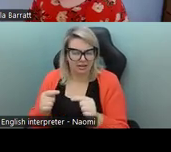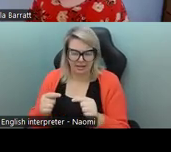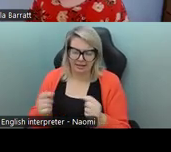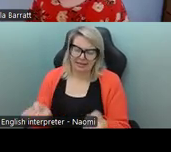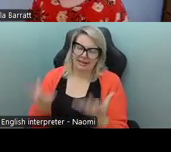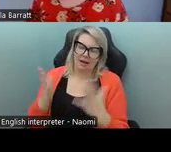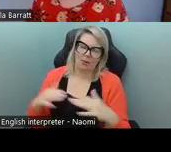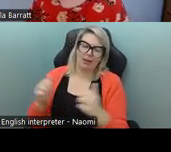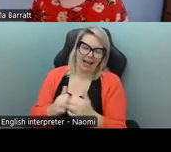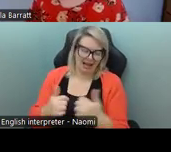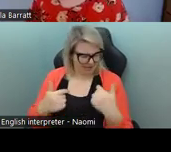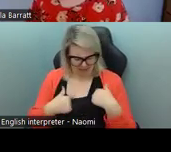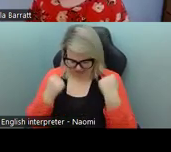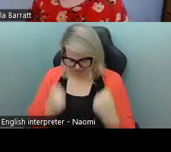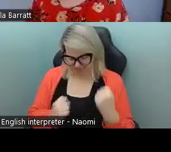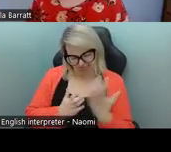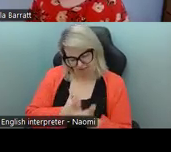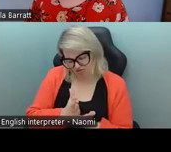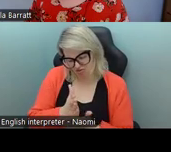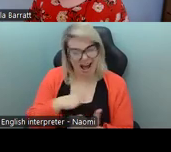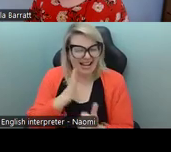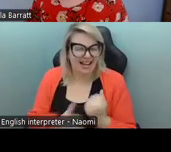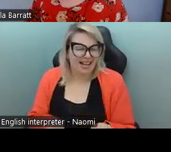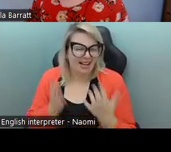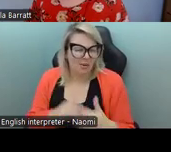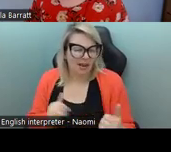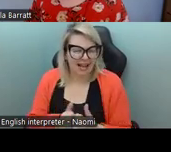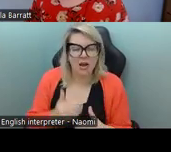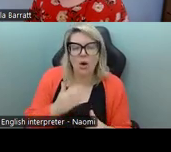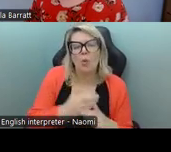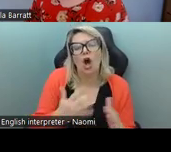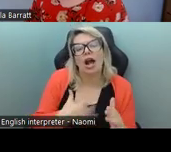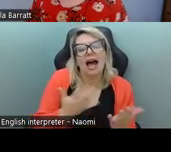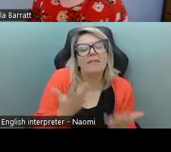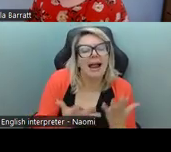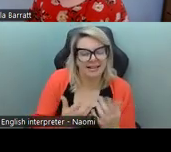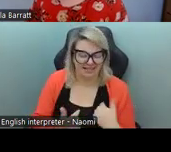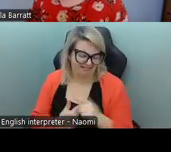Neither do I. Work-life balance, cool. I'll balance later after I win."